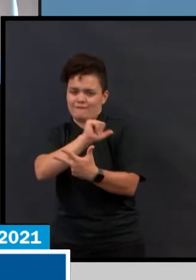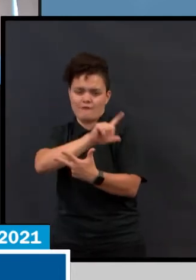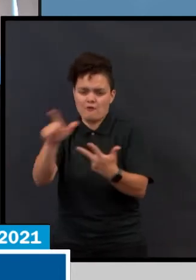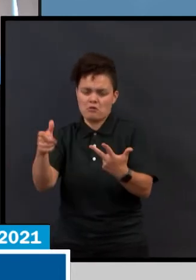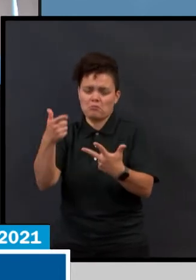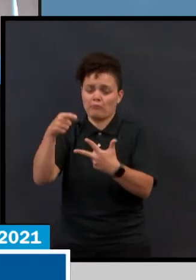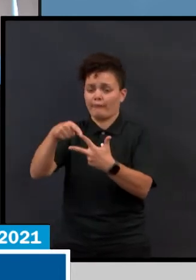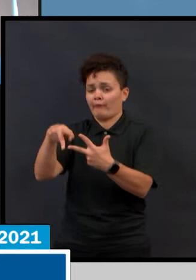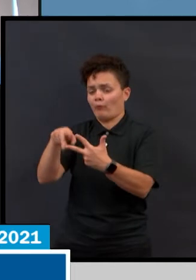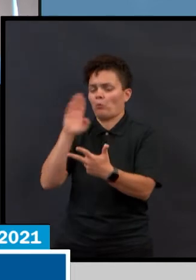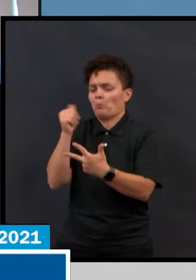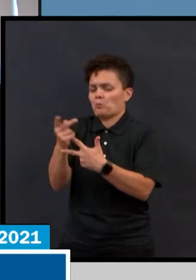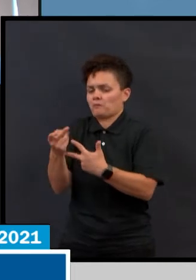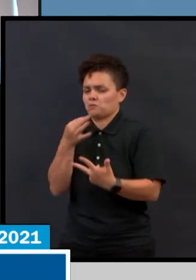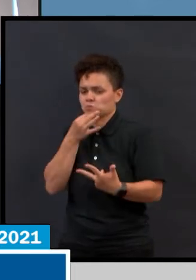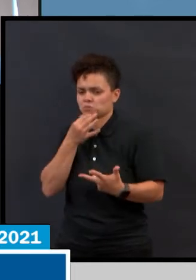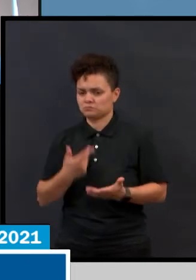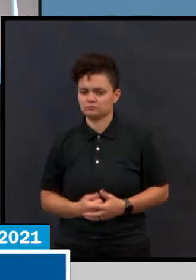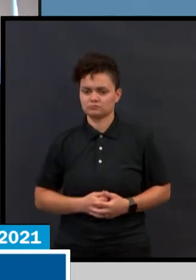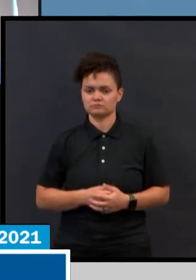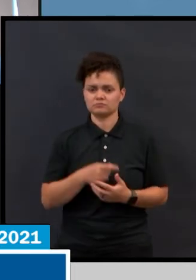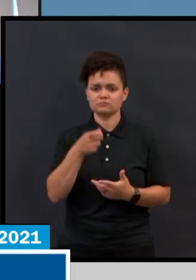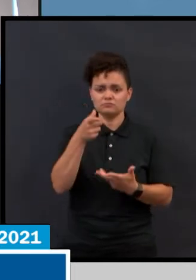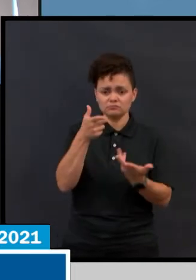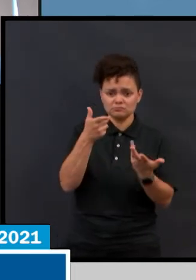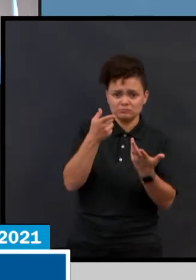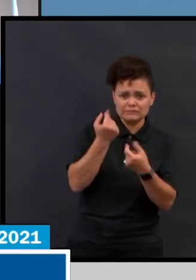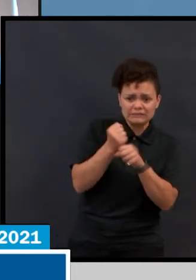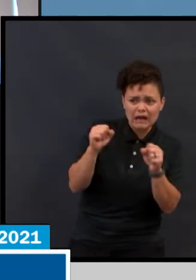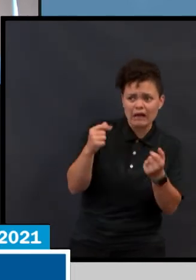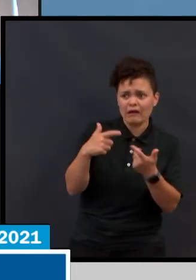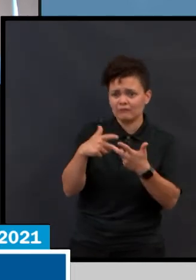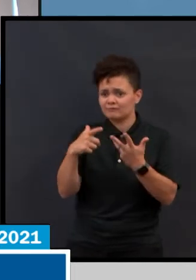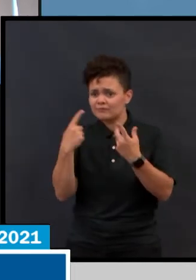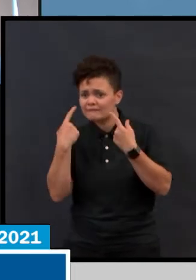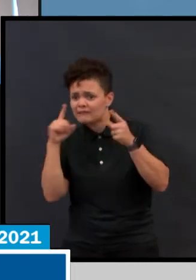the safety of these happy to have that discussion reach out to 311 they'll connect